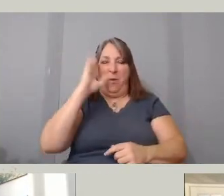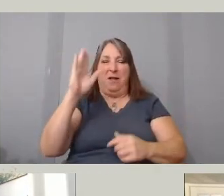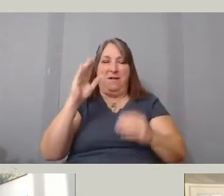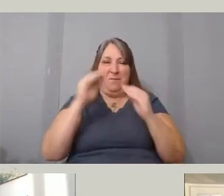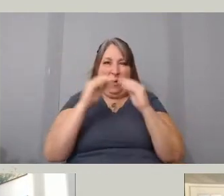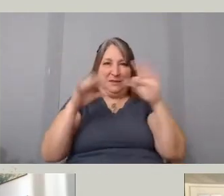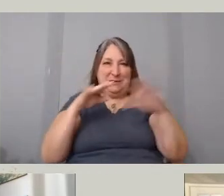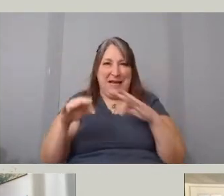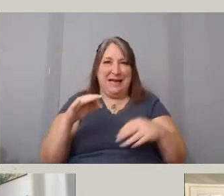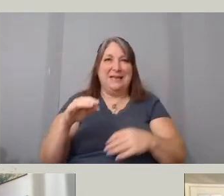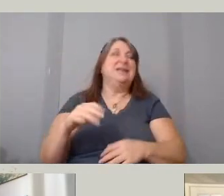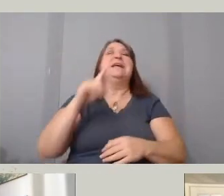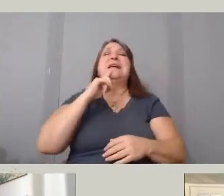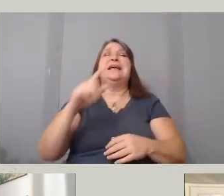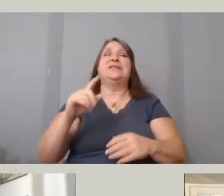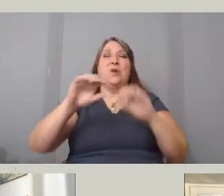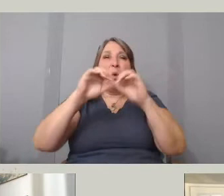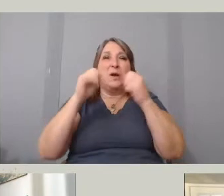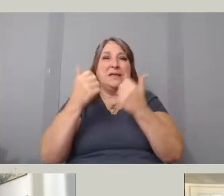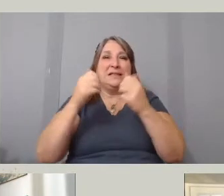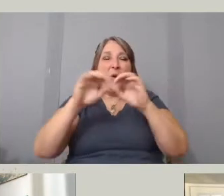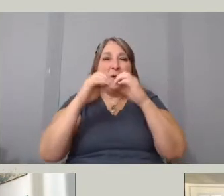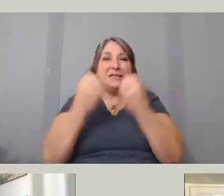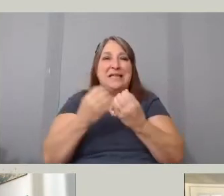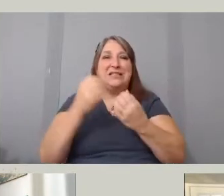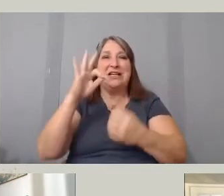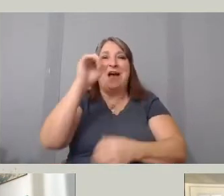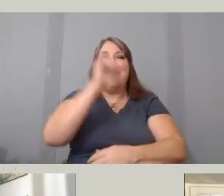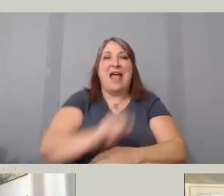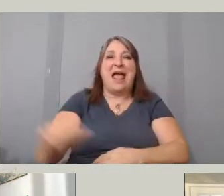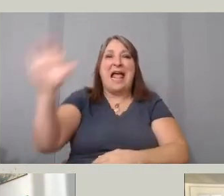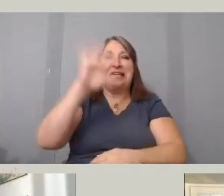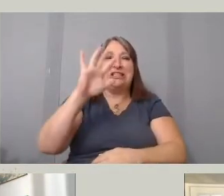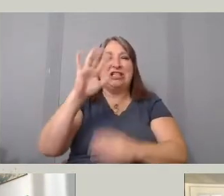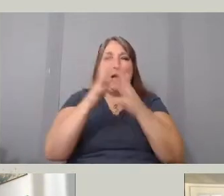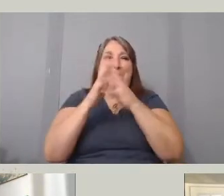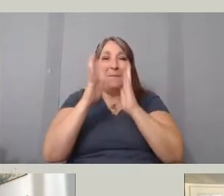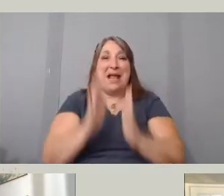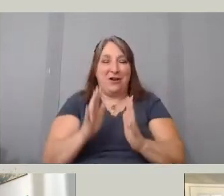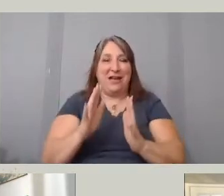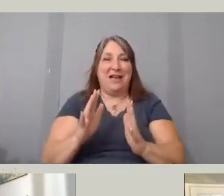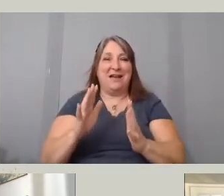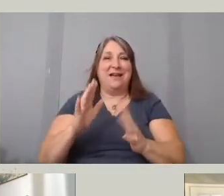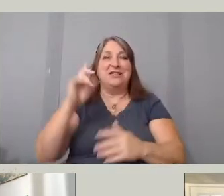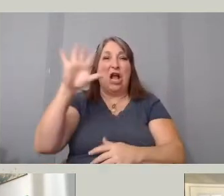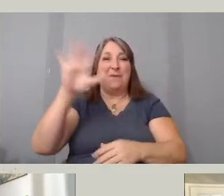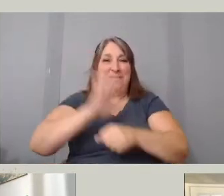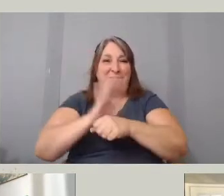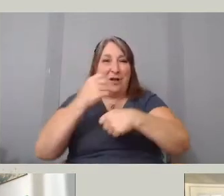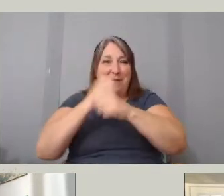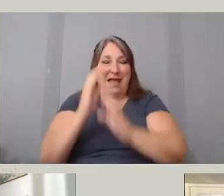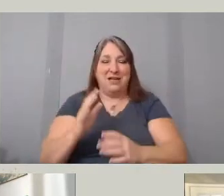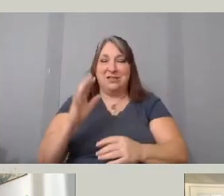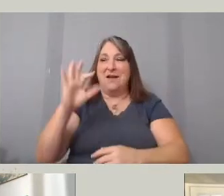of Asian and Asian American Documentary Filmmakers. Firelight of course is the media arts organization